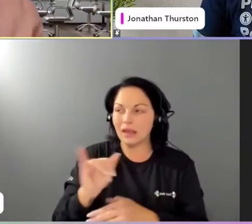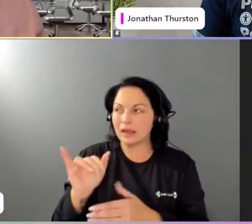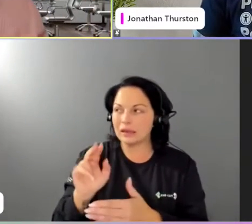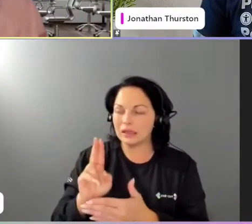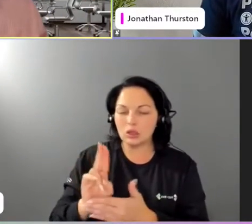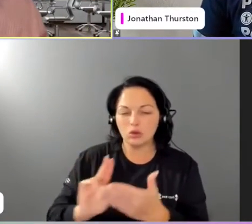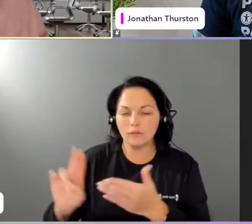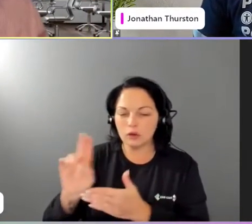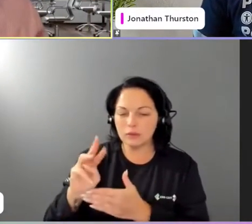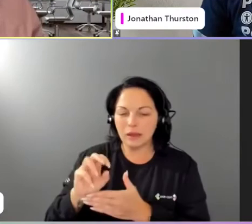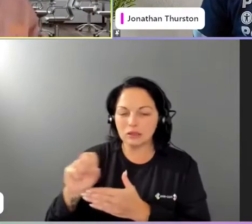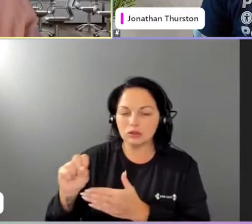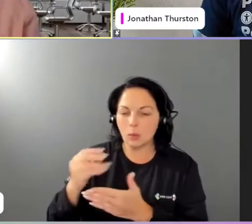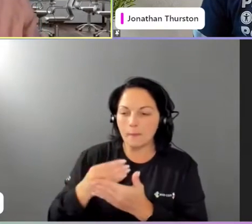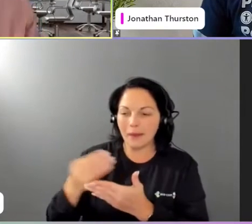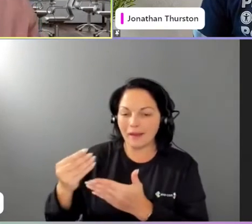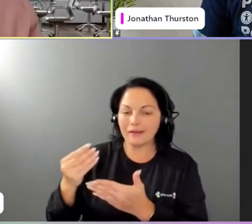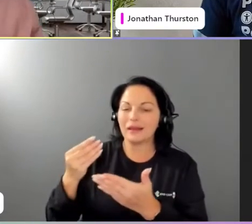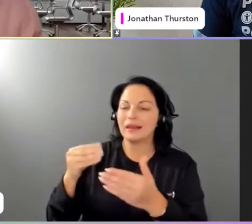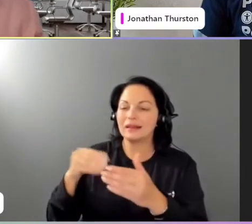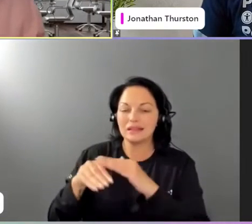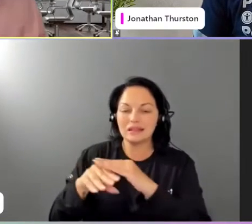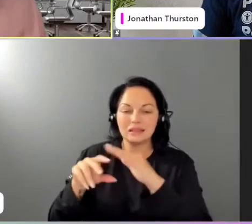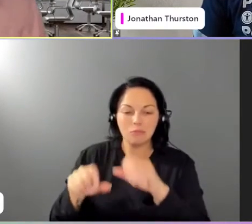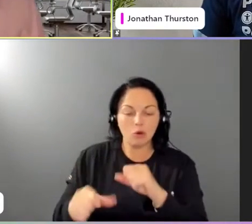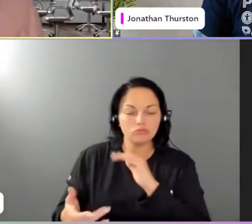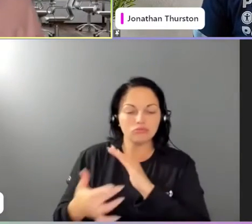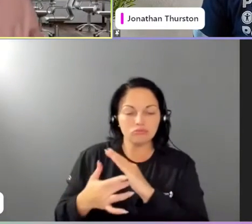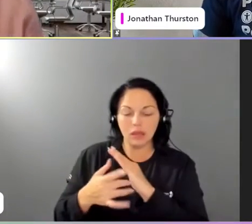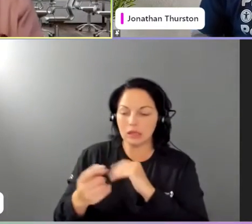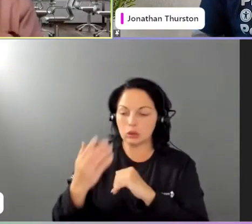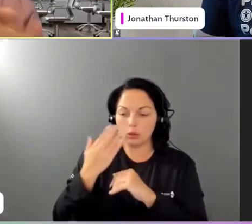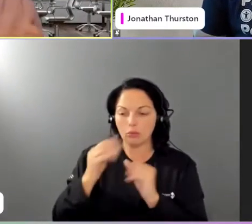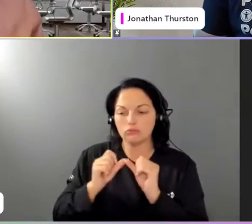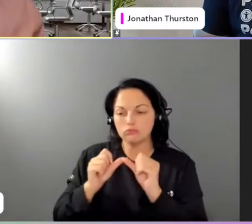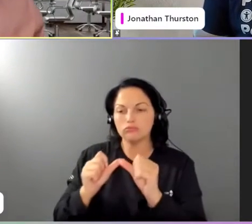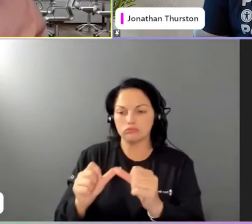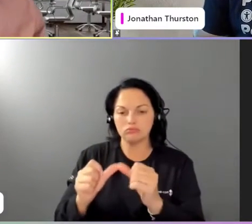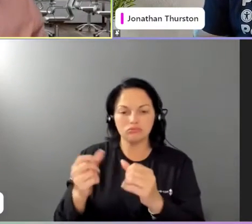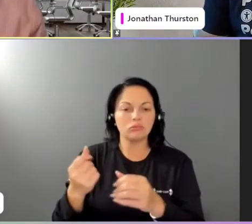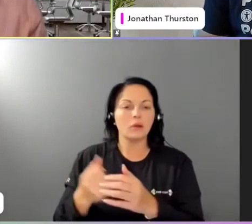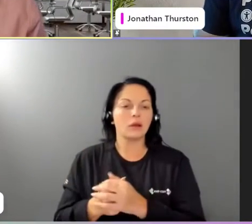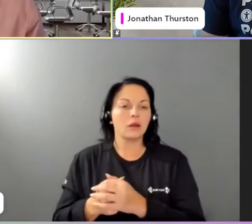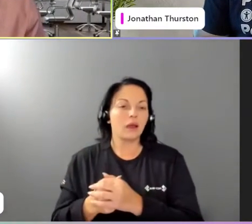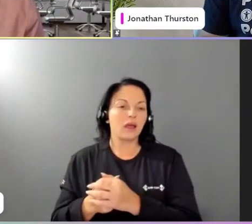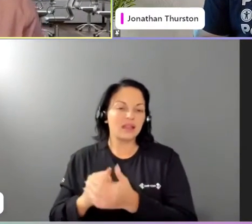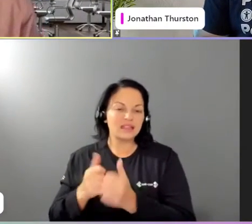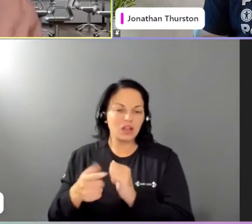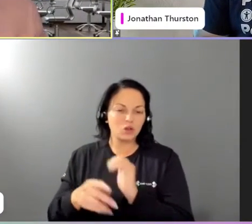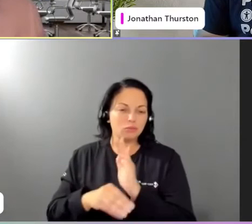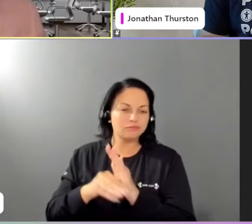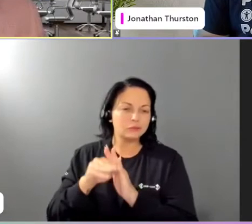you're consistently applying that, or you have a process in place for the university they mentioned 4, buying